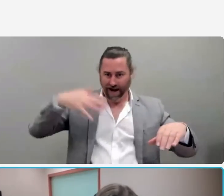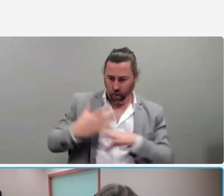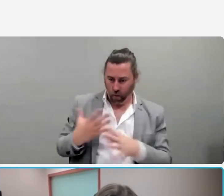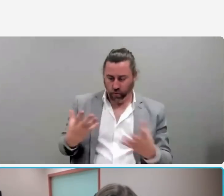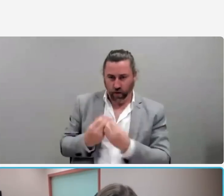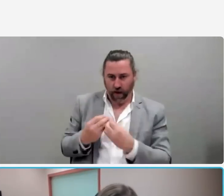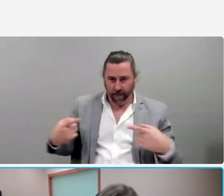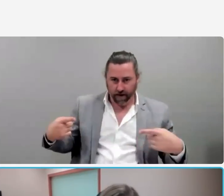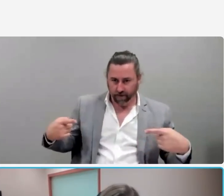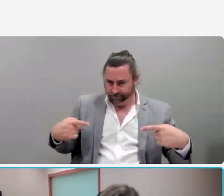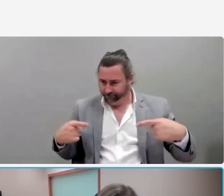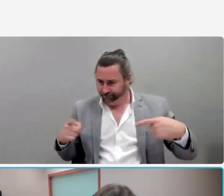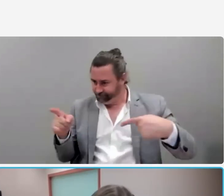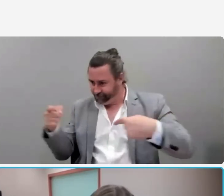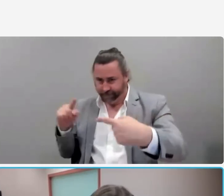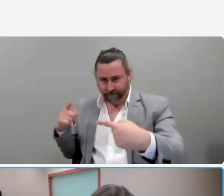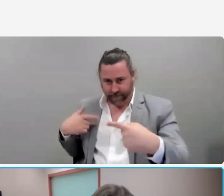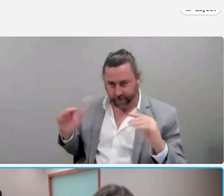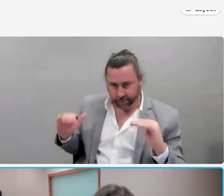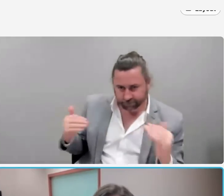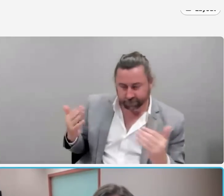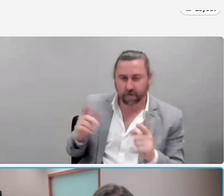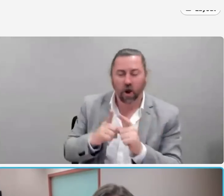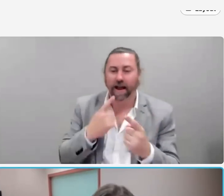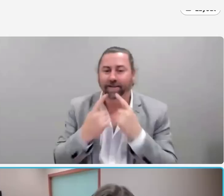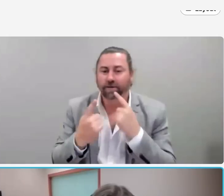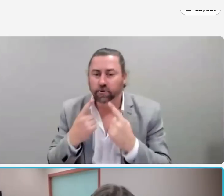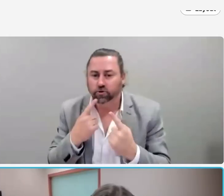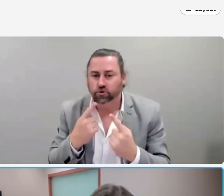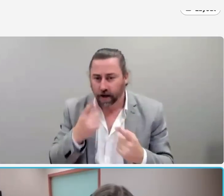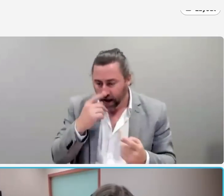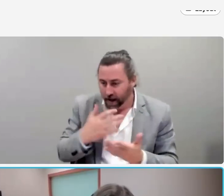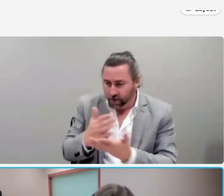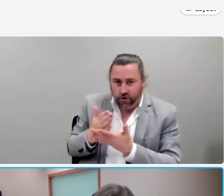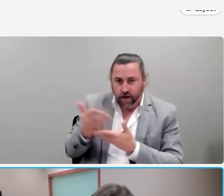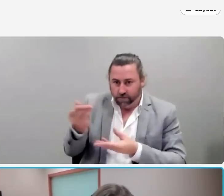Some examples of this are information gathering powers, substituted decision making and